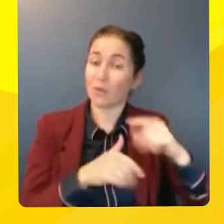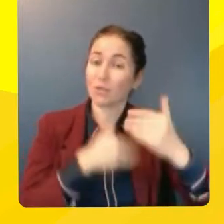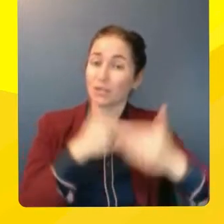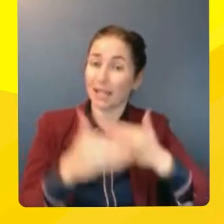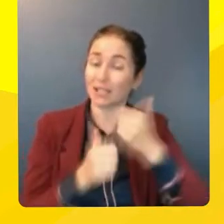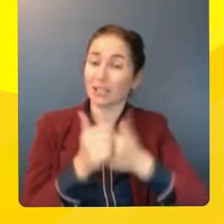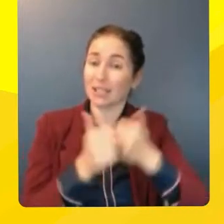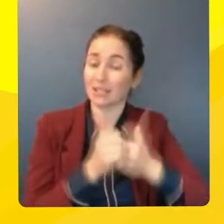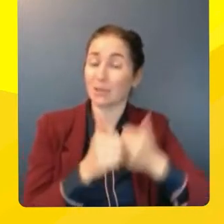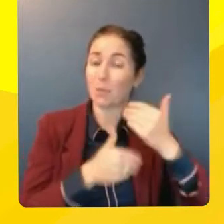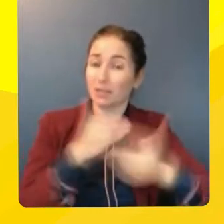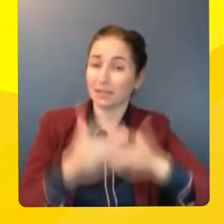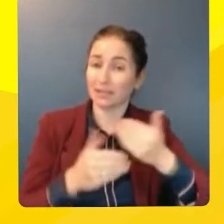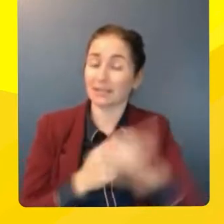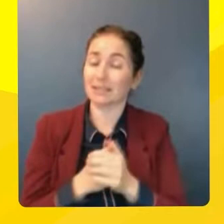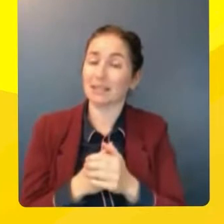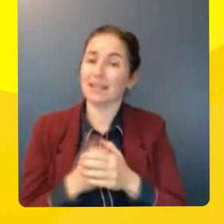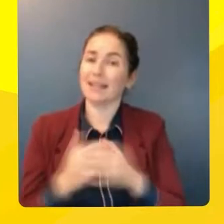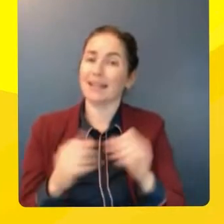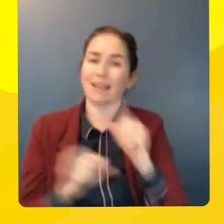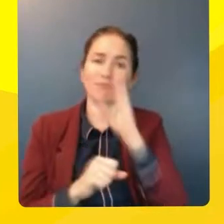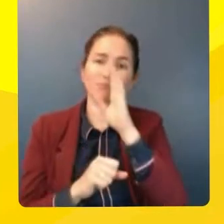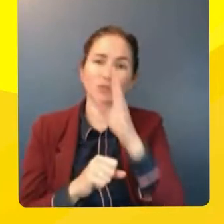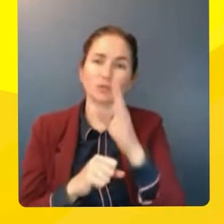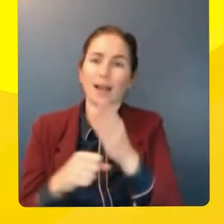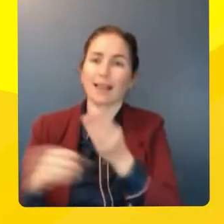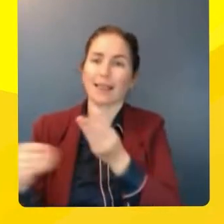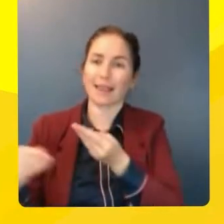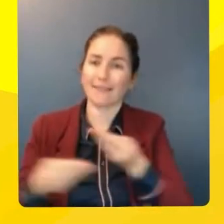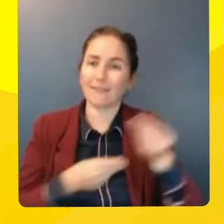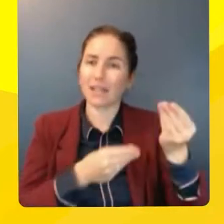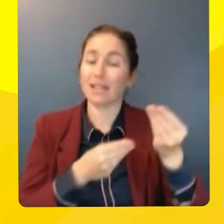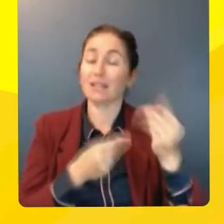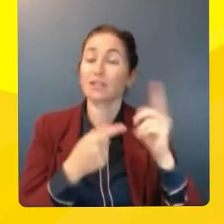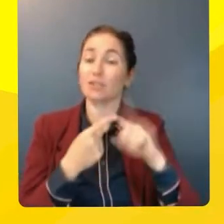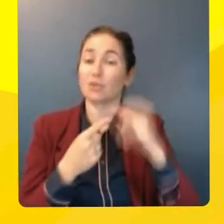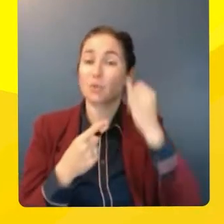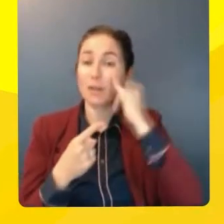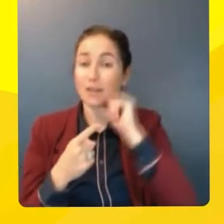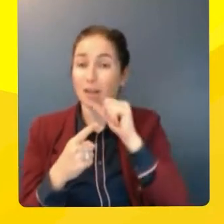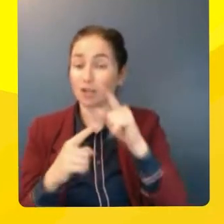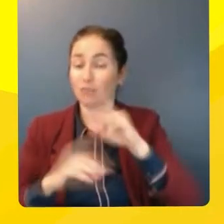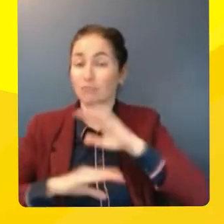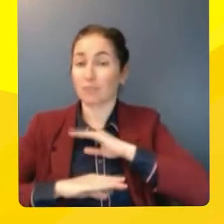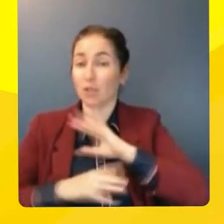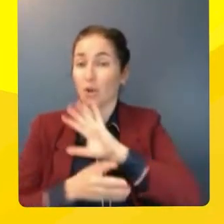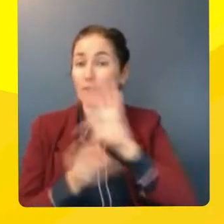processes that directly feed into whether or not you meet your overall outcome goal.